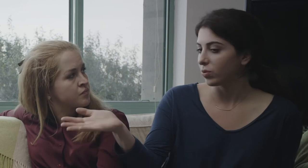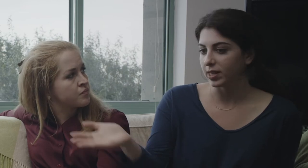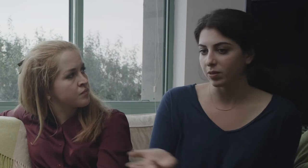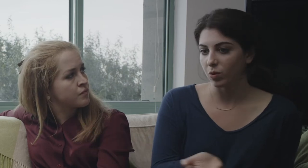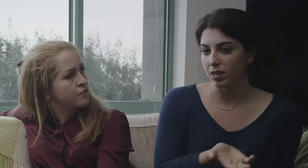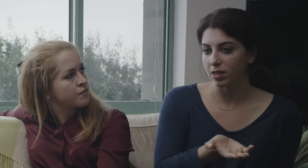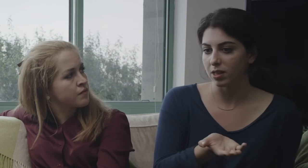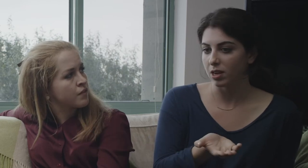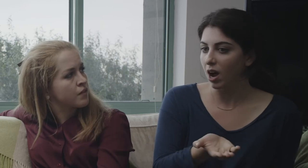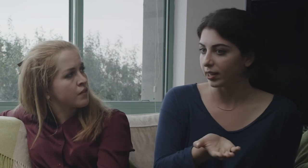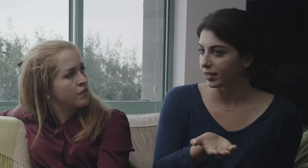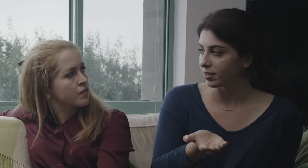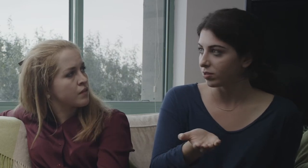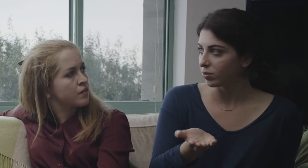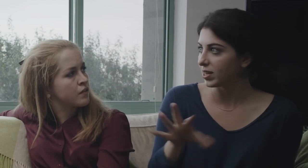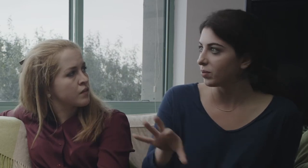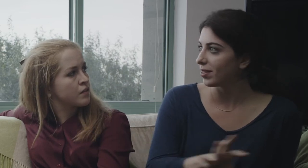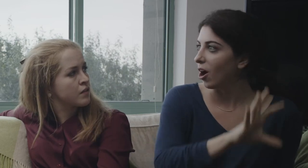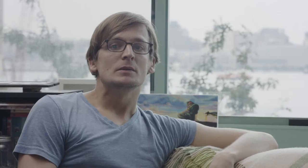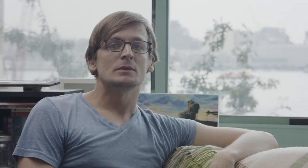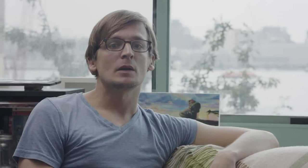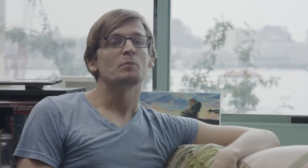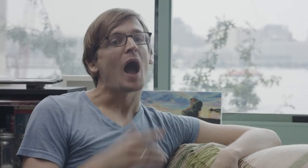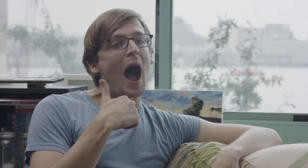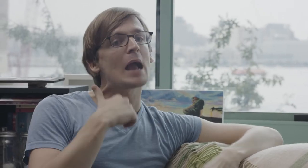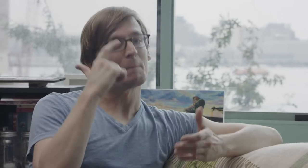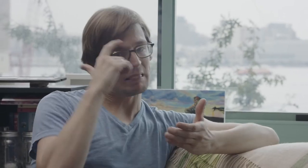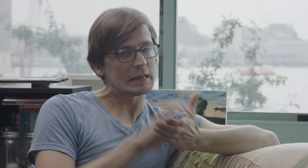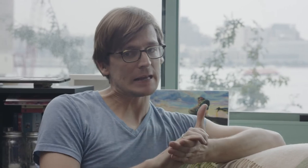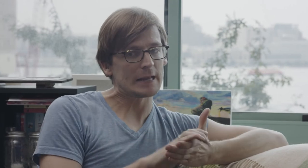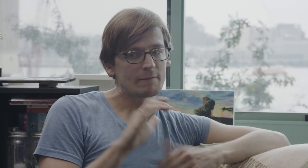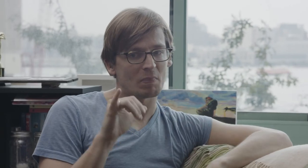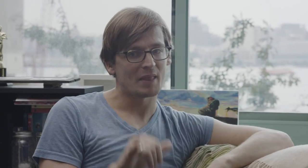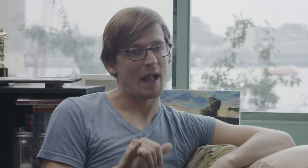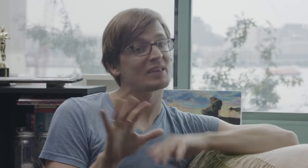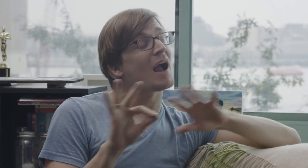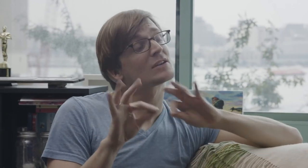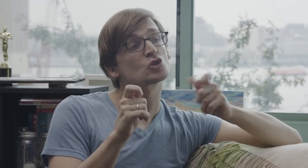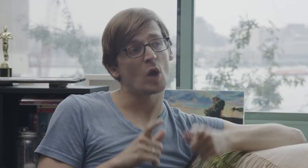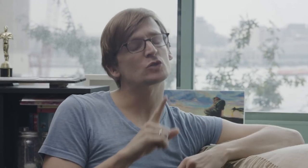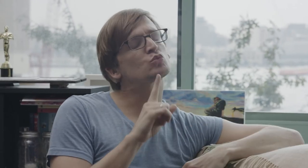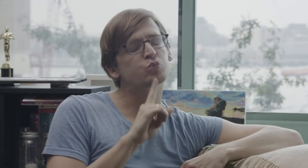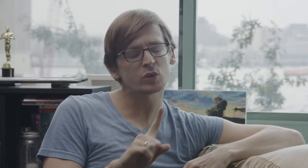or is it with the audience, or is it with all of them? I believe that casting directors